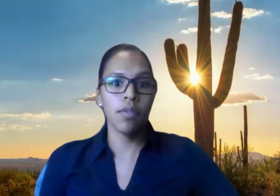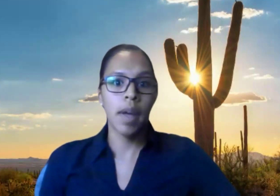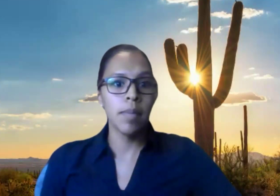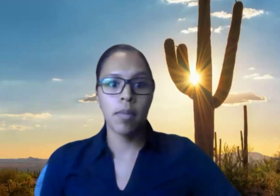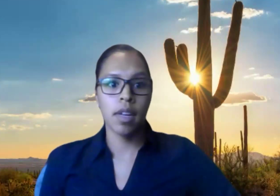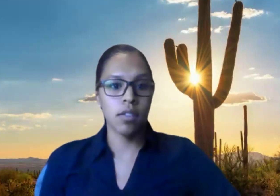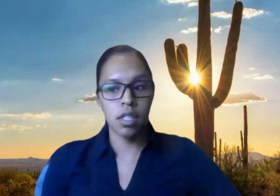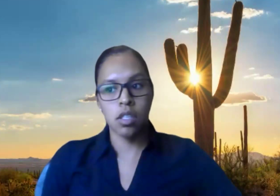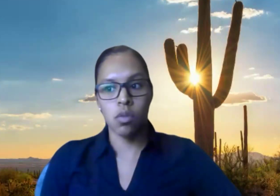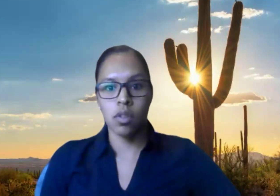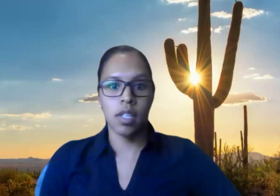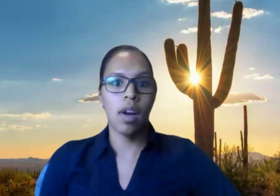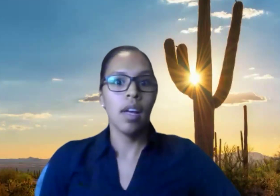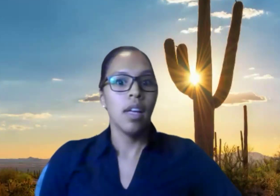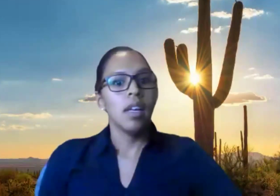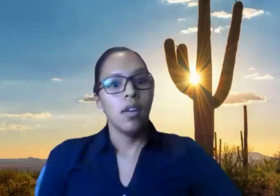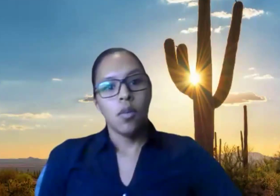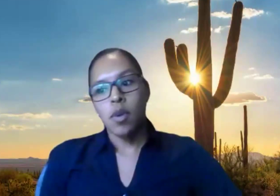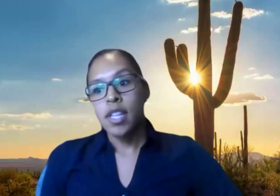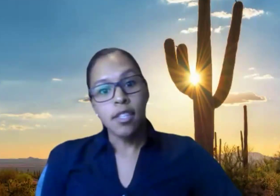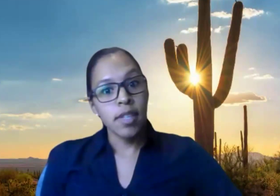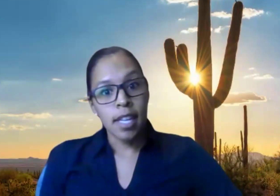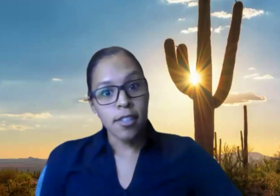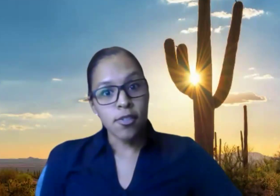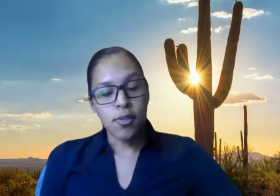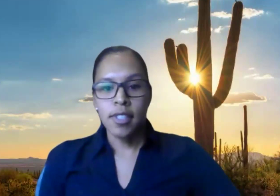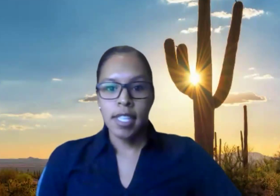A FMLY MEMBER THAT FWGS TO THIS SCHOOL. WHAT ARE THEY DOING AT THEIR SCHOOL? IS AND